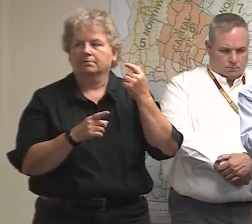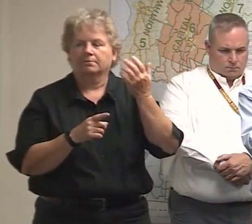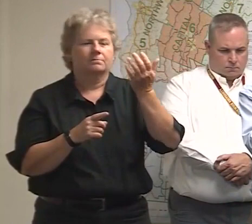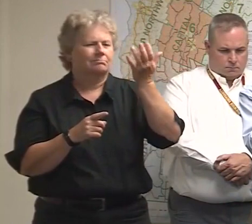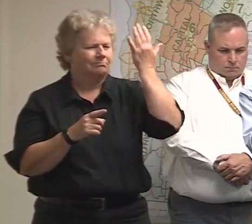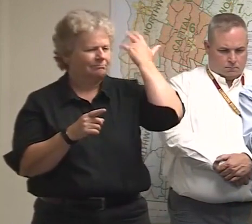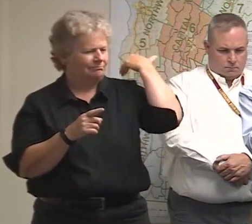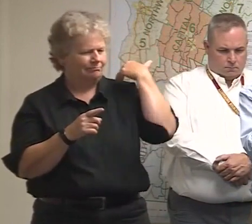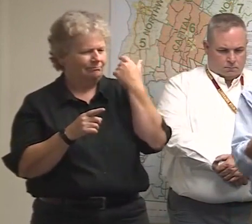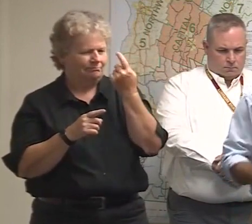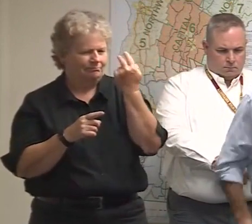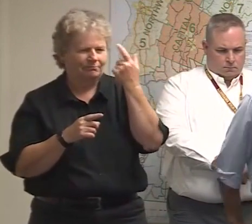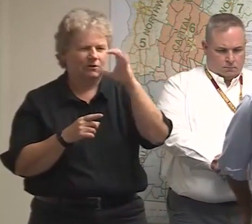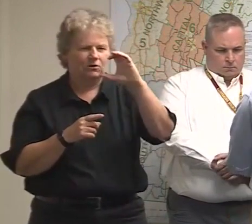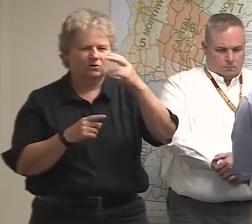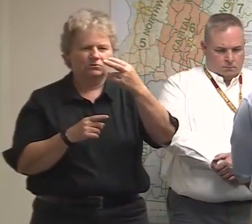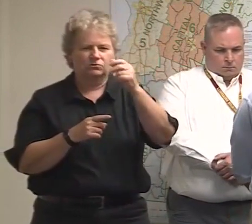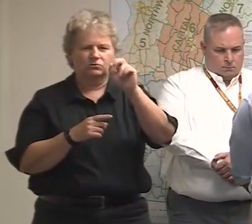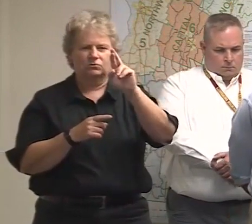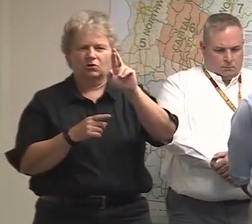THAT’S AN EXAMPLE OF OUR RELATIONSHIP WITH COMMUNITIES.